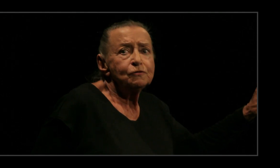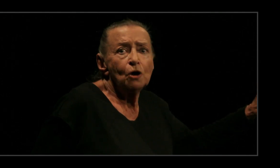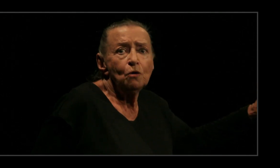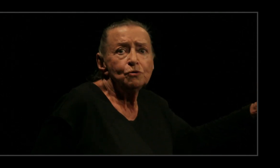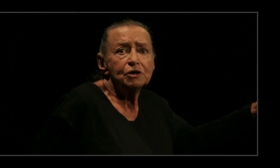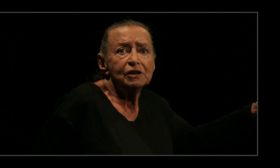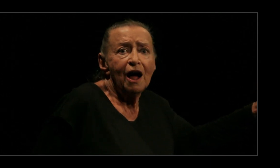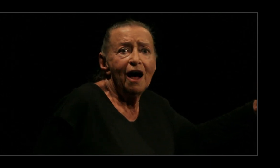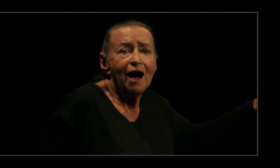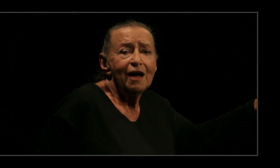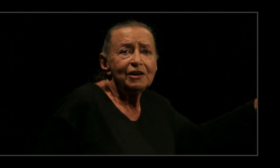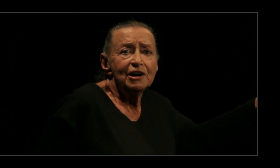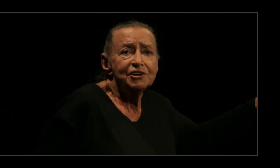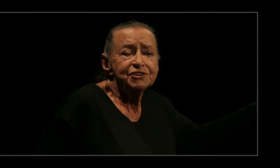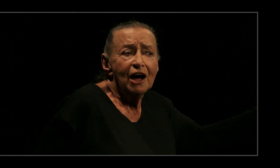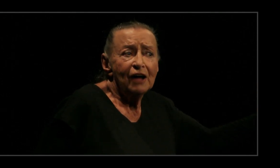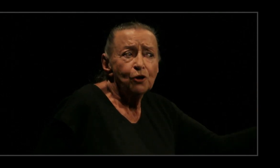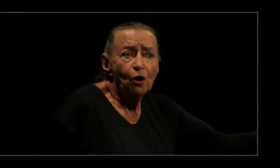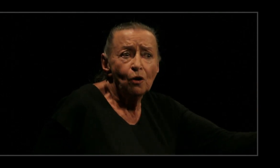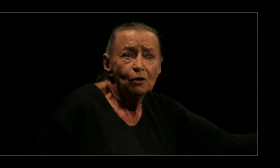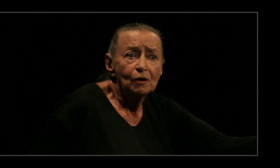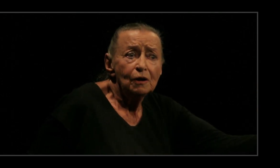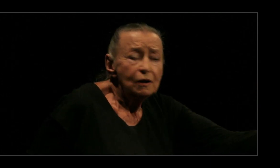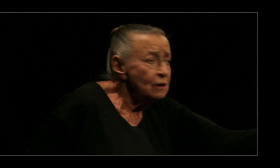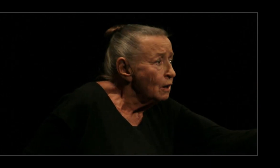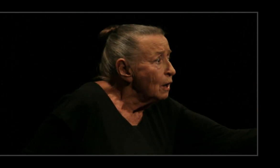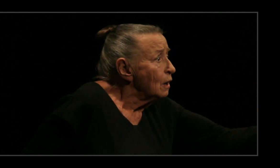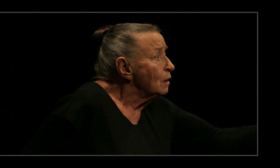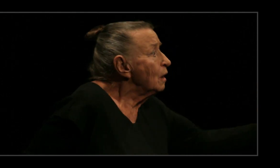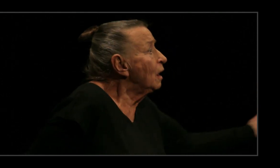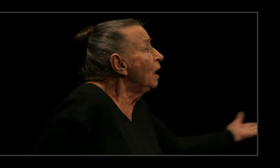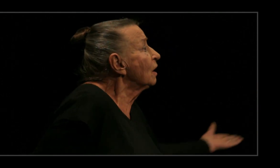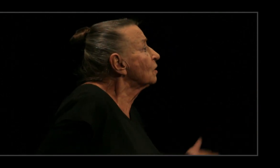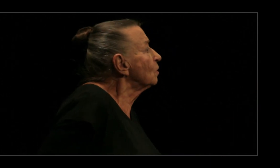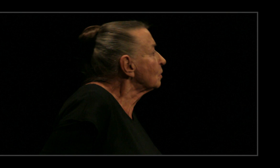though echoes alone rebounded.